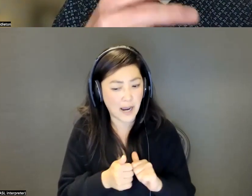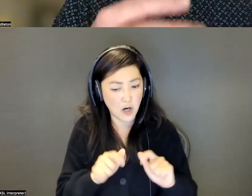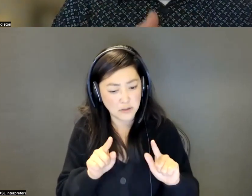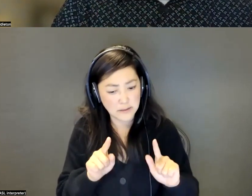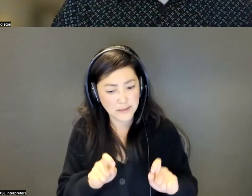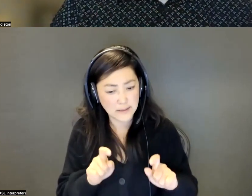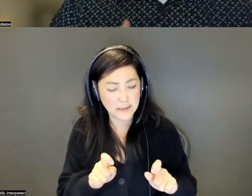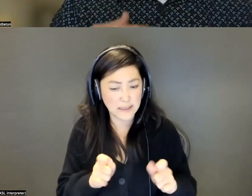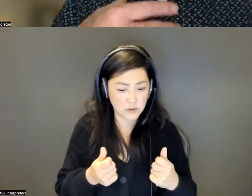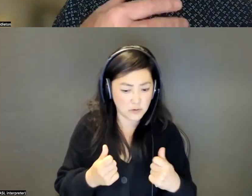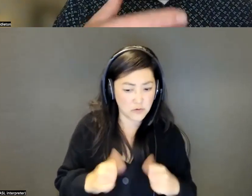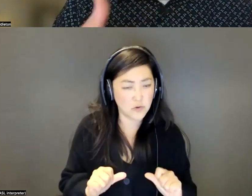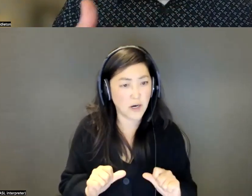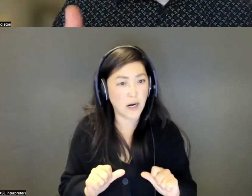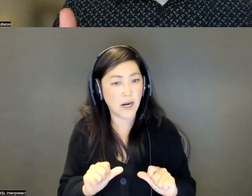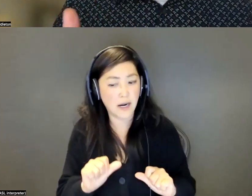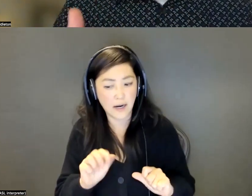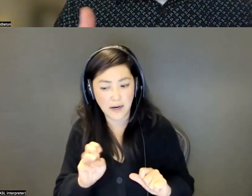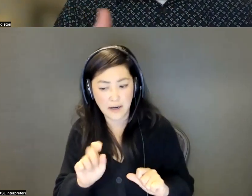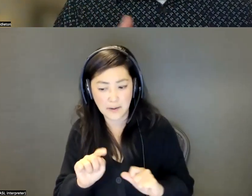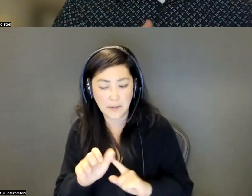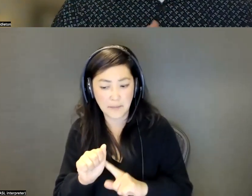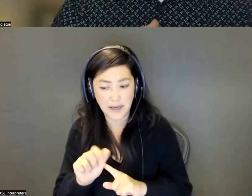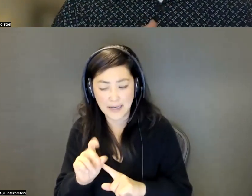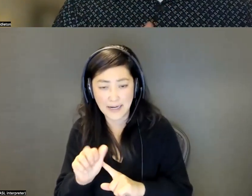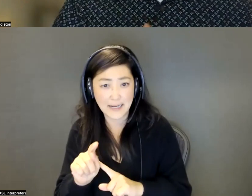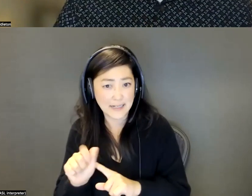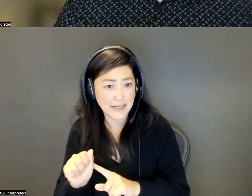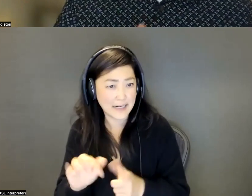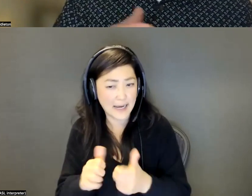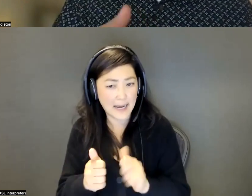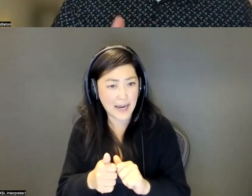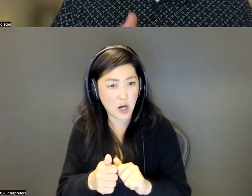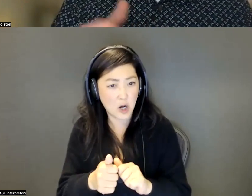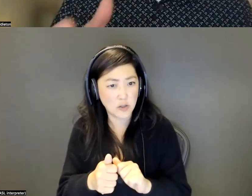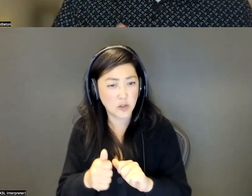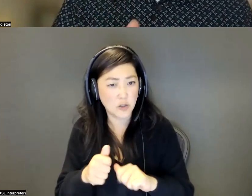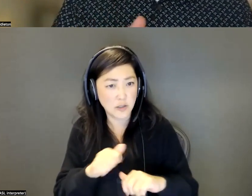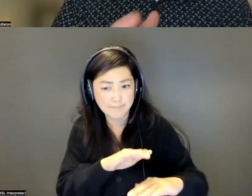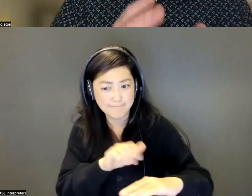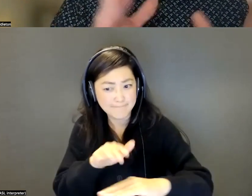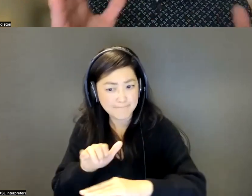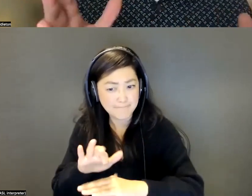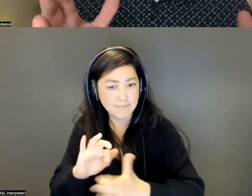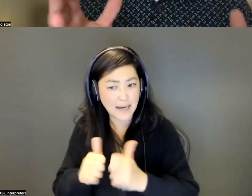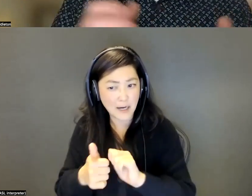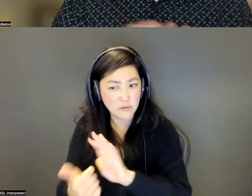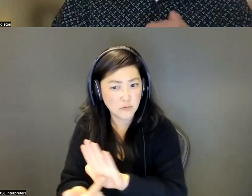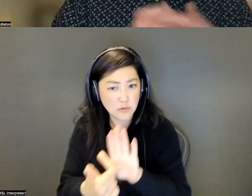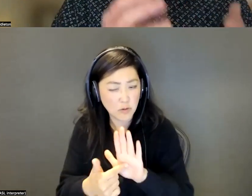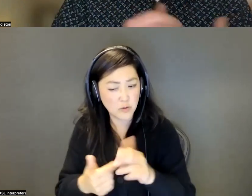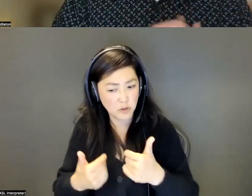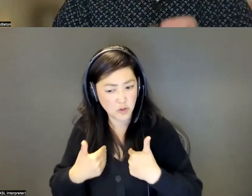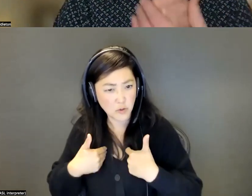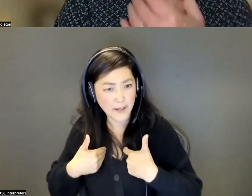roll that out into all your assets? Do you have stakeholders like a test group, stuff like that?